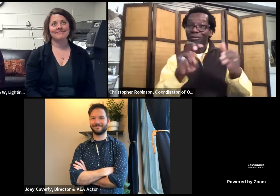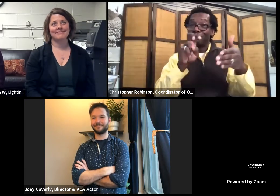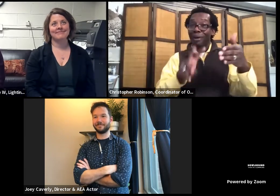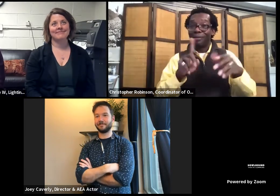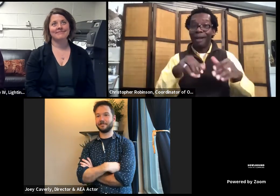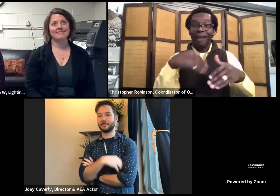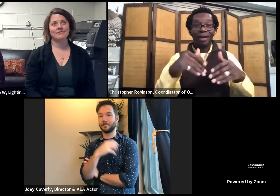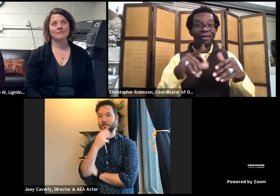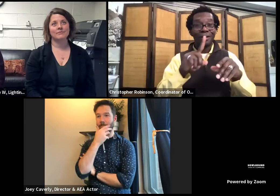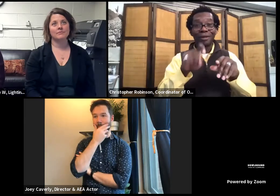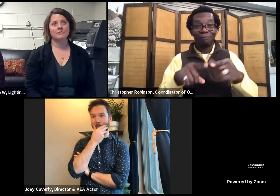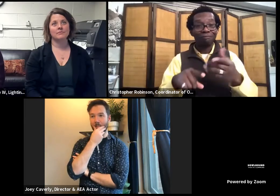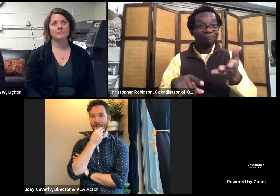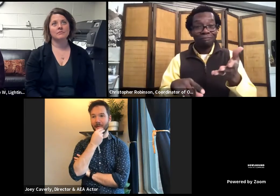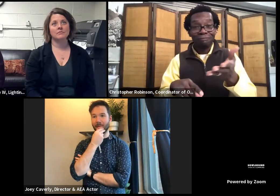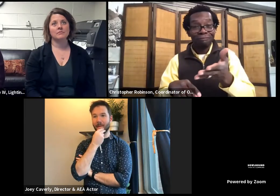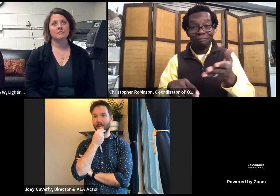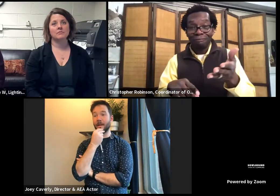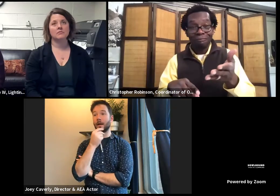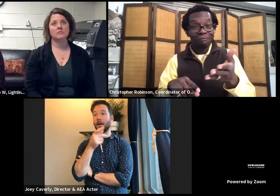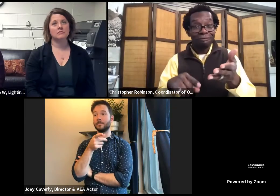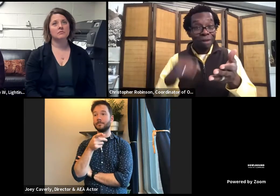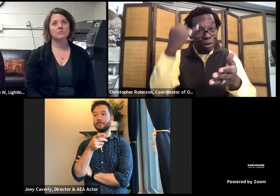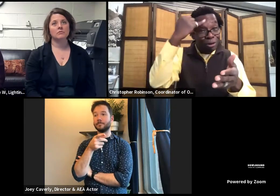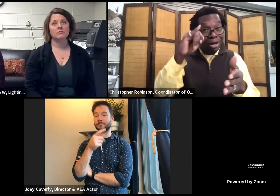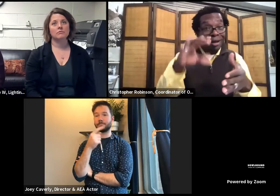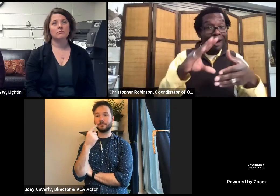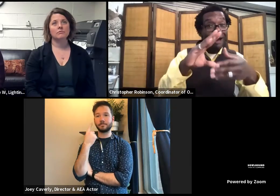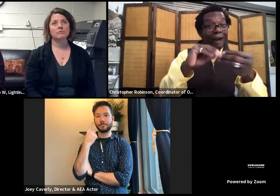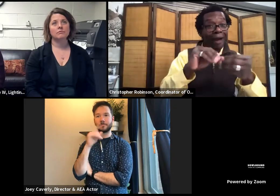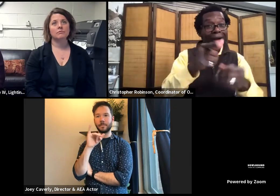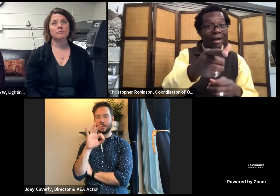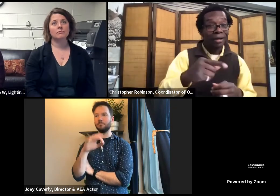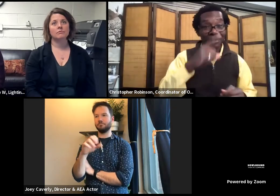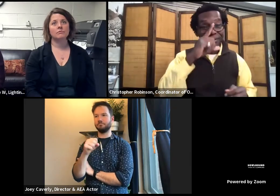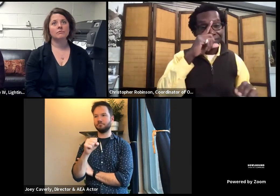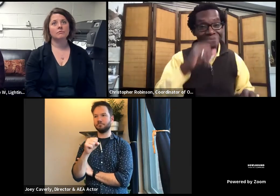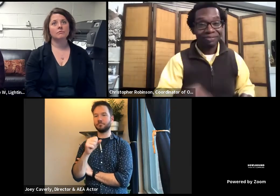So if there's nothing else, we'll get on to the next question. Joey, did you have a comment?